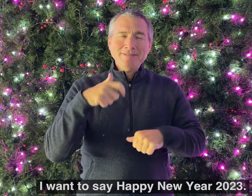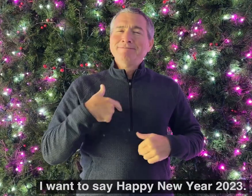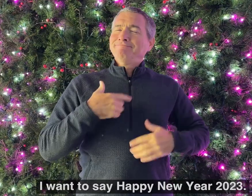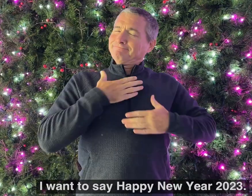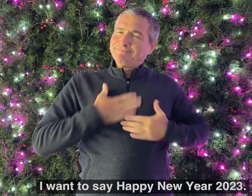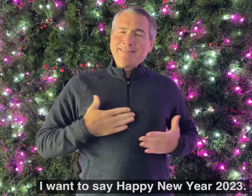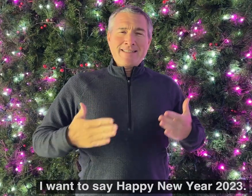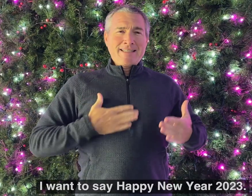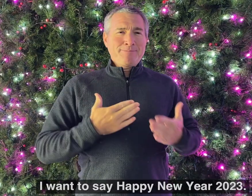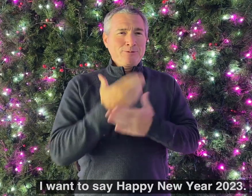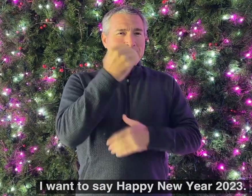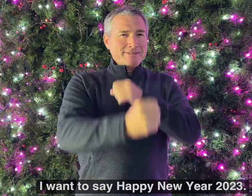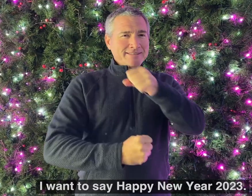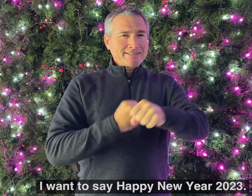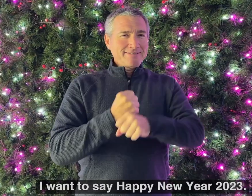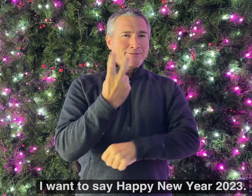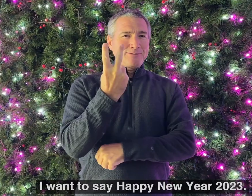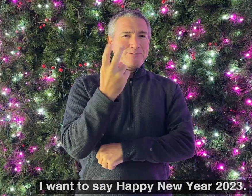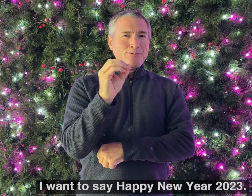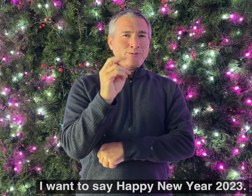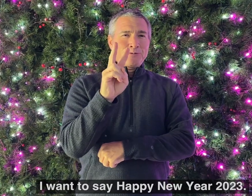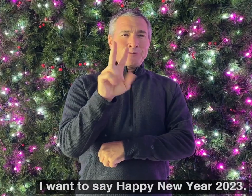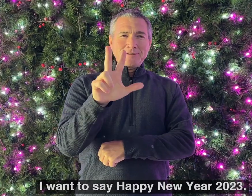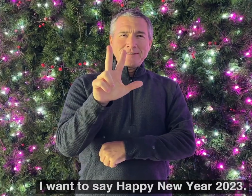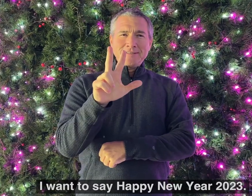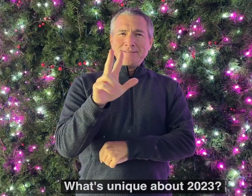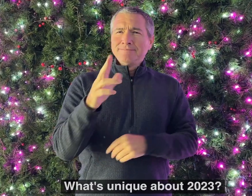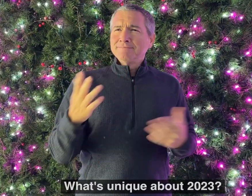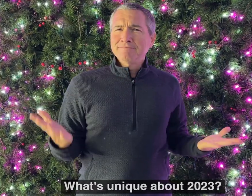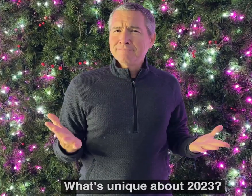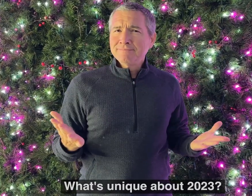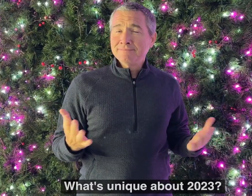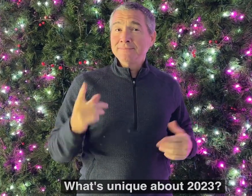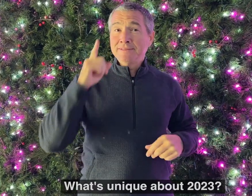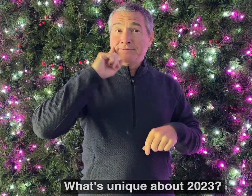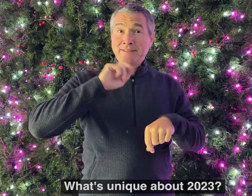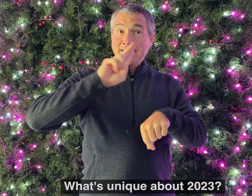I want to say Happy New Year 2023. What's unique about 2023?